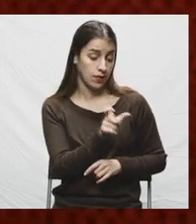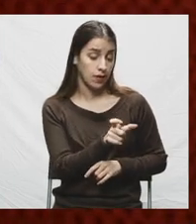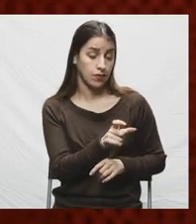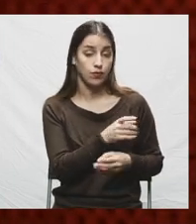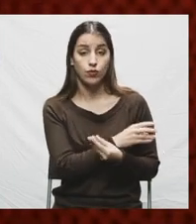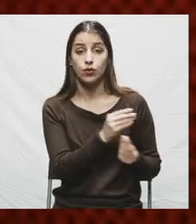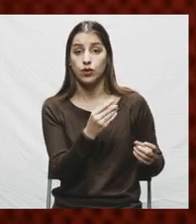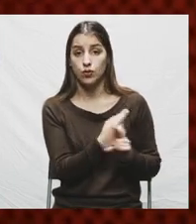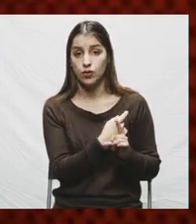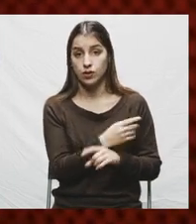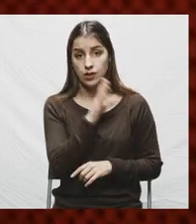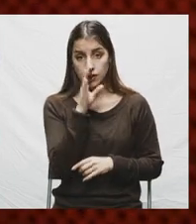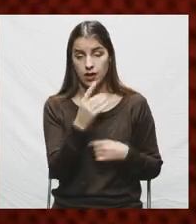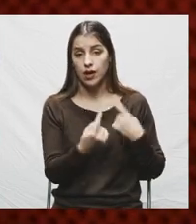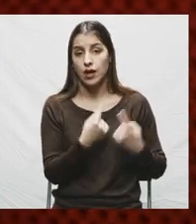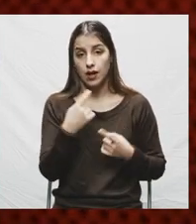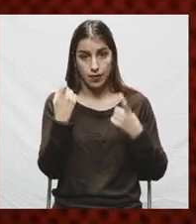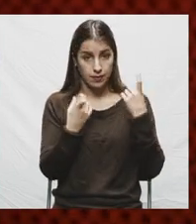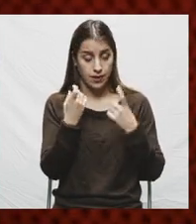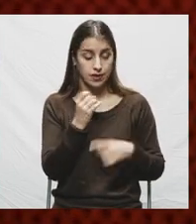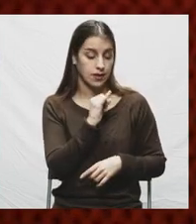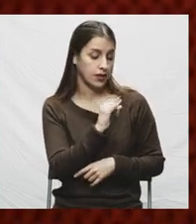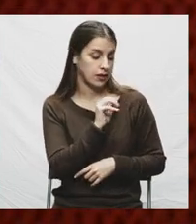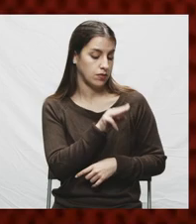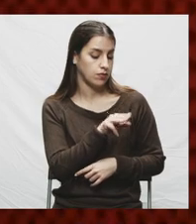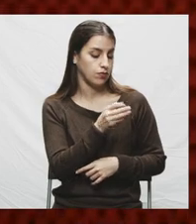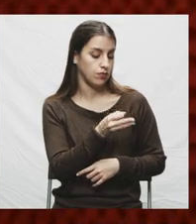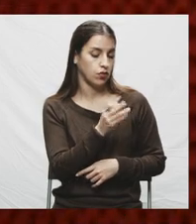Yes. — But, I mean, when someone thinks or hears the word improvisation,